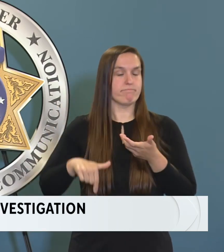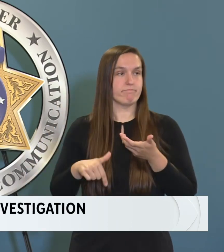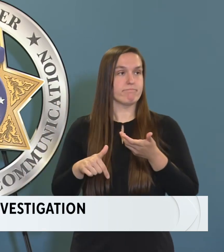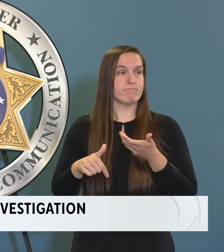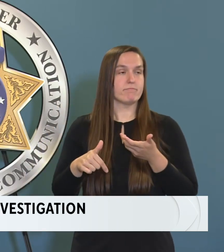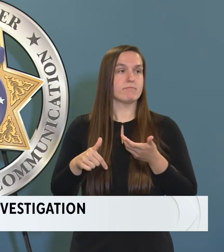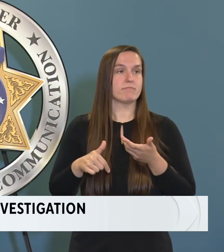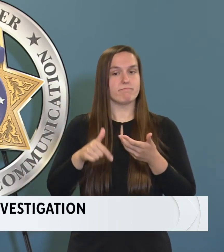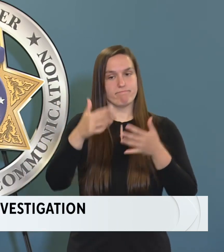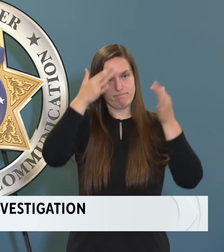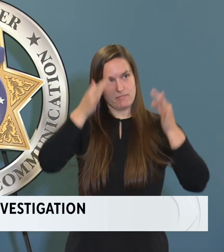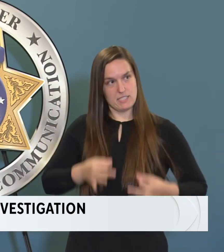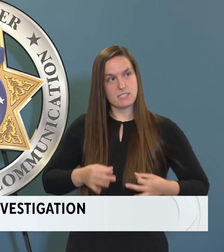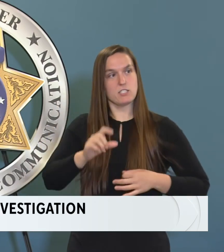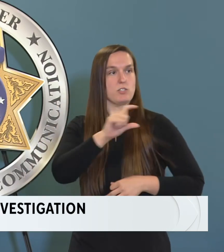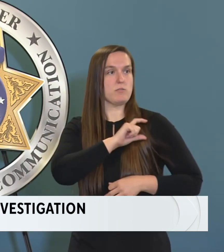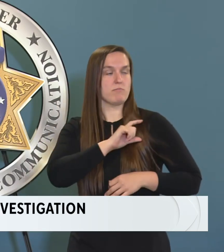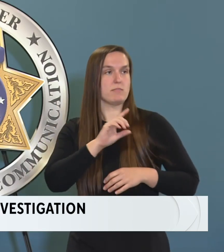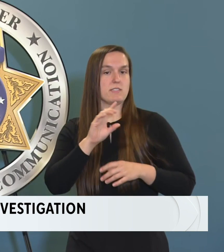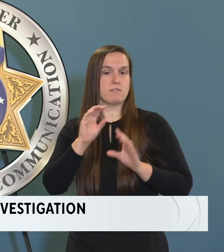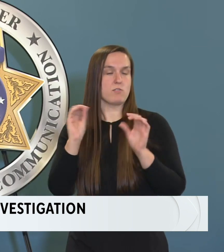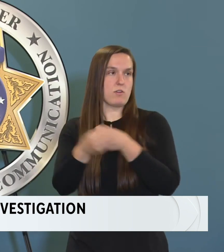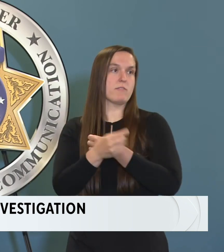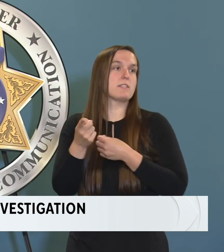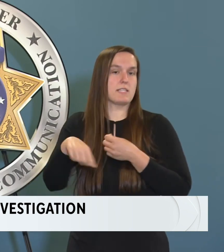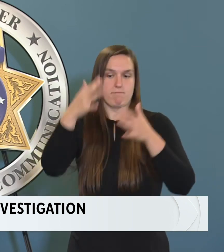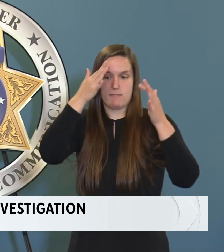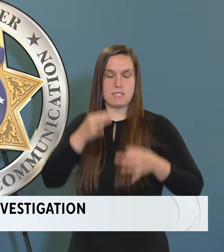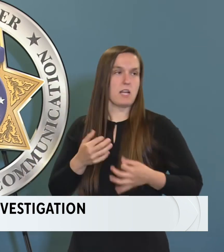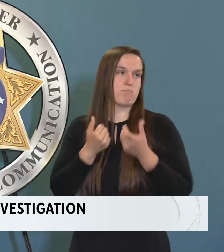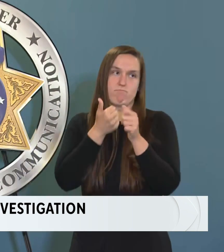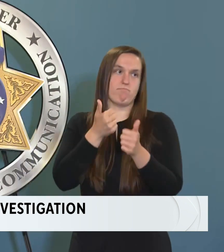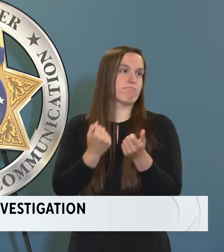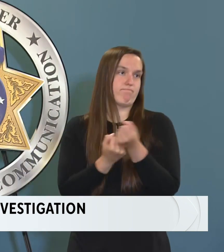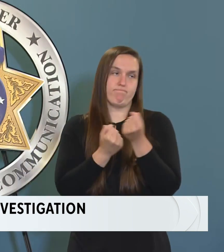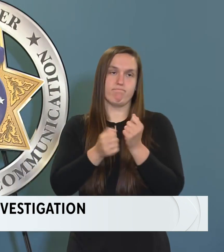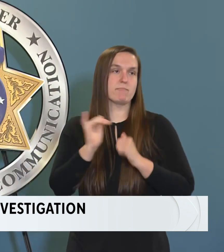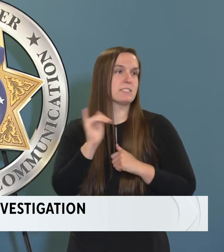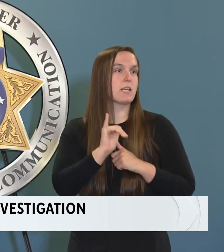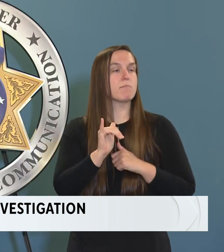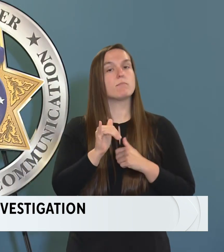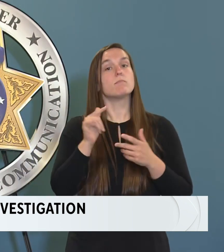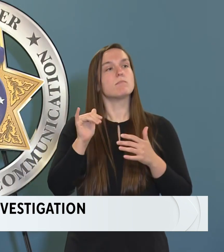THE INVESTIGATION BY THE SHERIFF'S OFFICE AND OTHER AGENCIES. THE DISTRICT